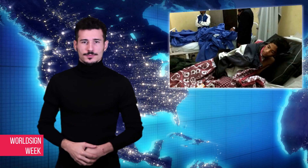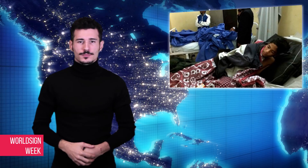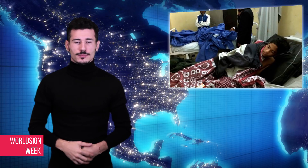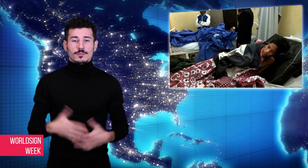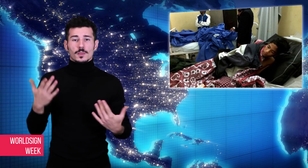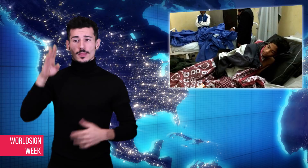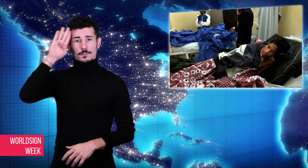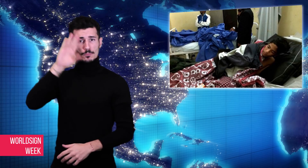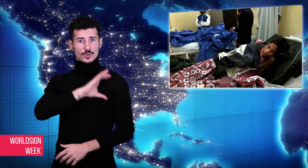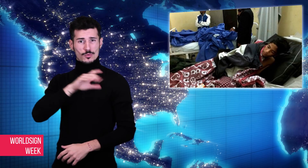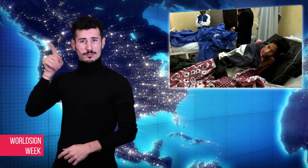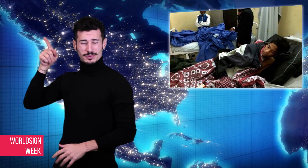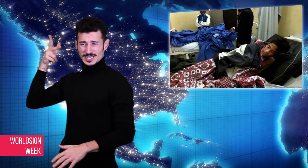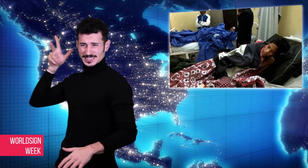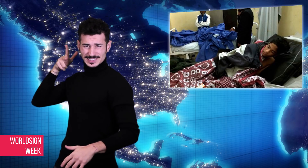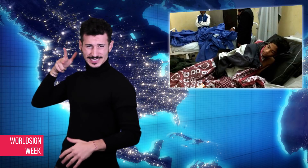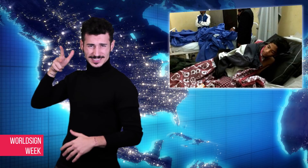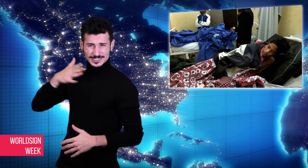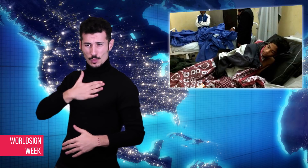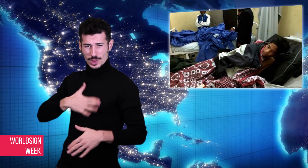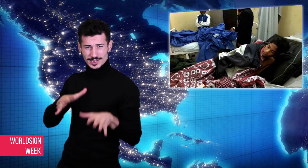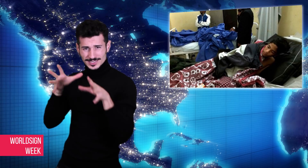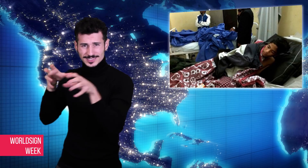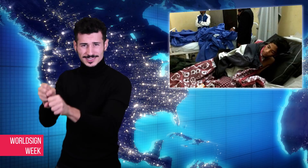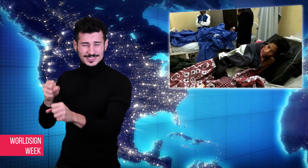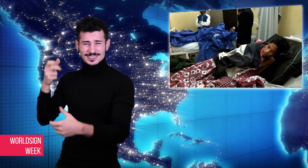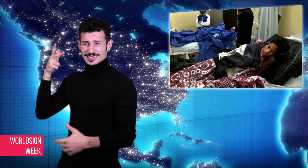confront the militants.